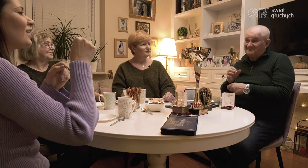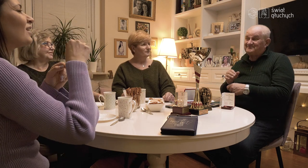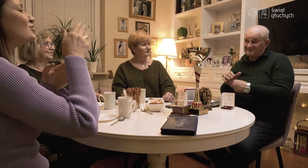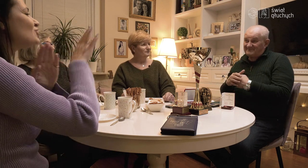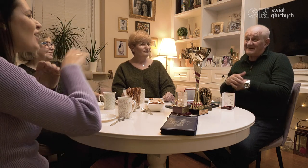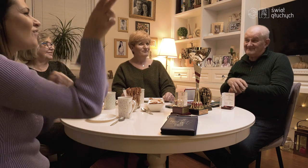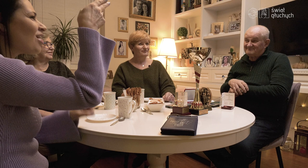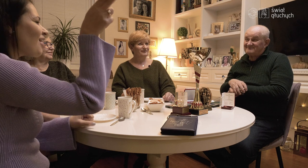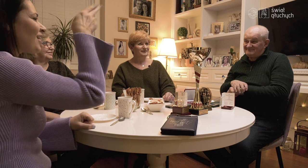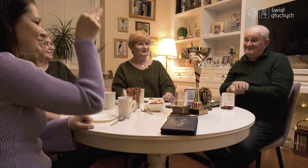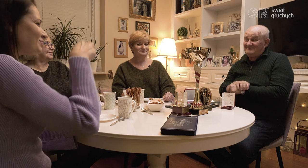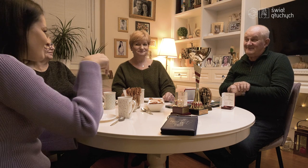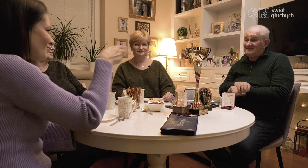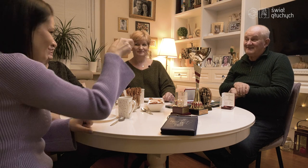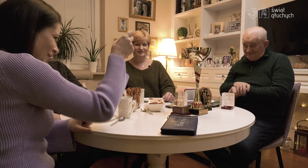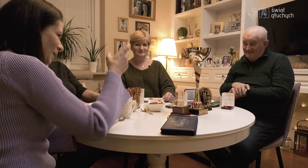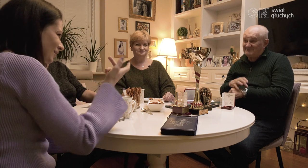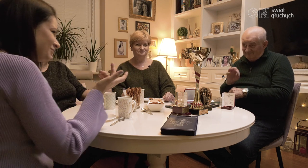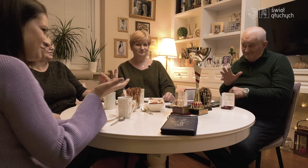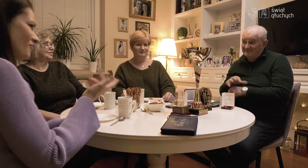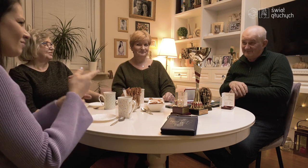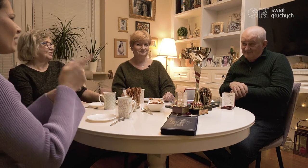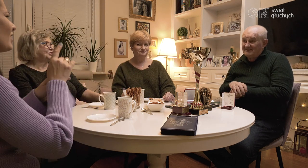[Monika]: I know, you walked hiking trails,